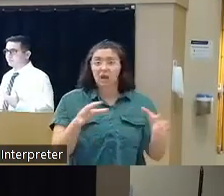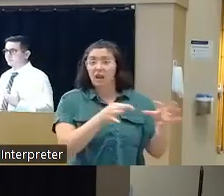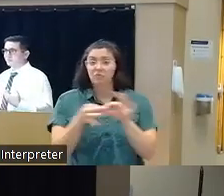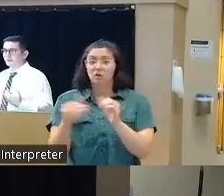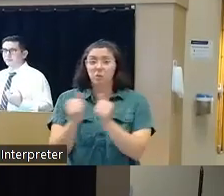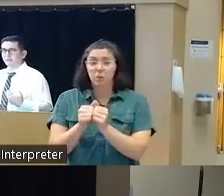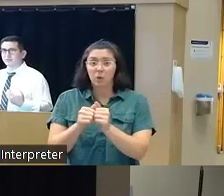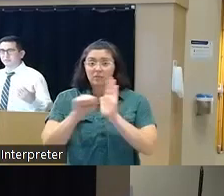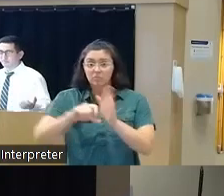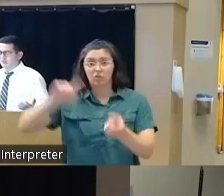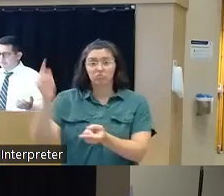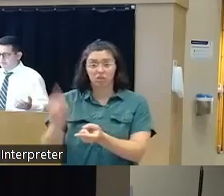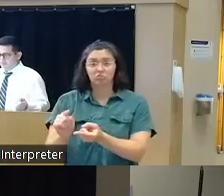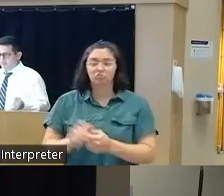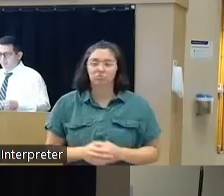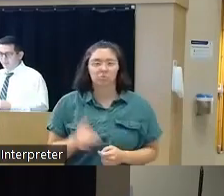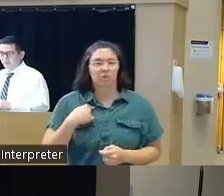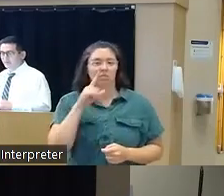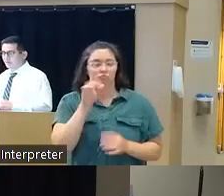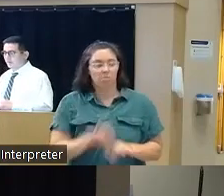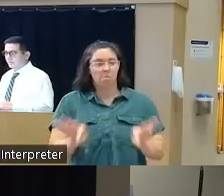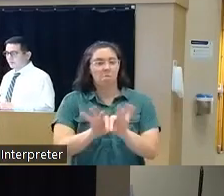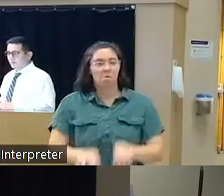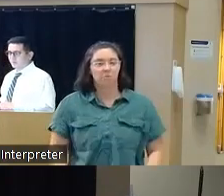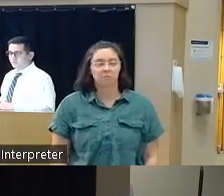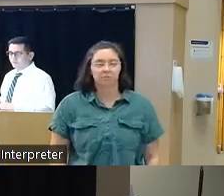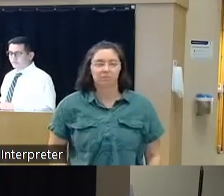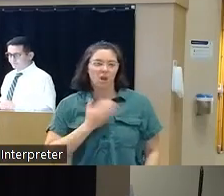to symptomatic reduction so we think that's really important in the work that we're doing